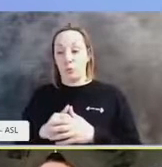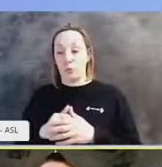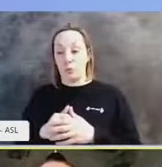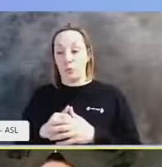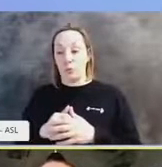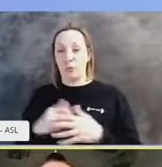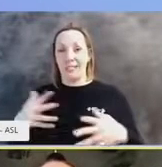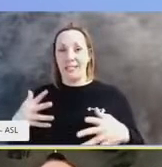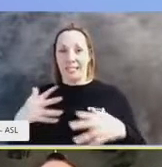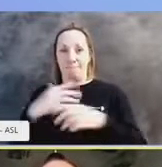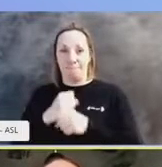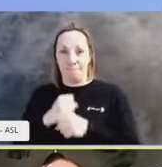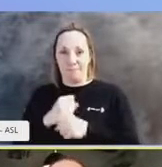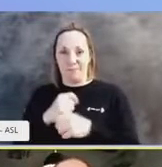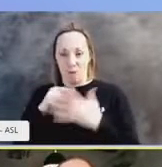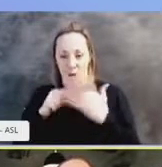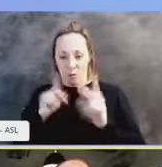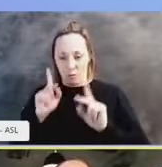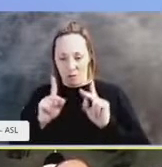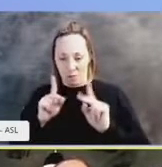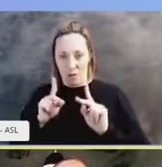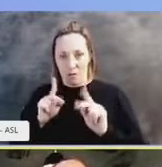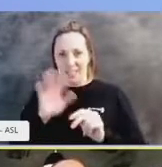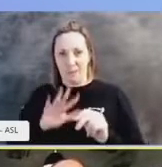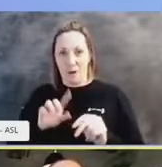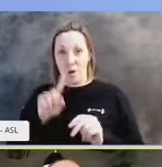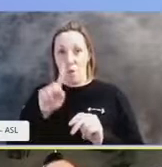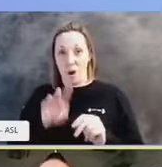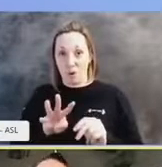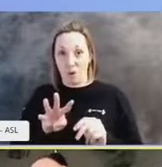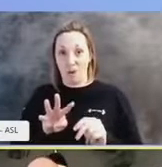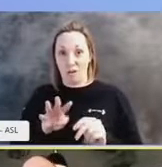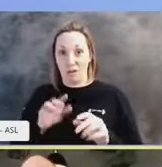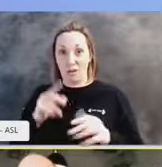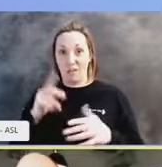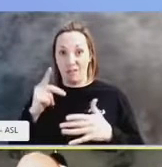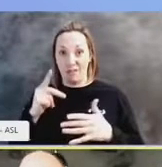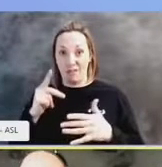those folks are not really accounted for, generally speaking. When you compound